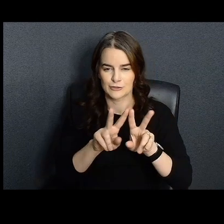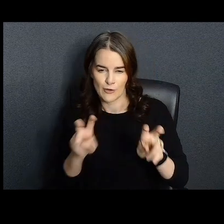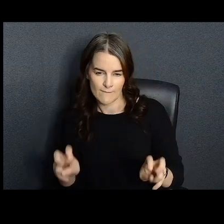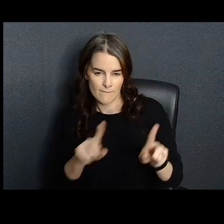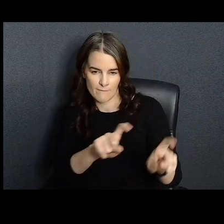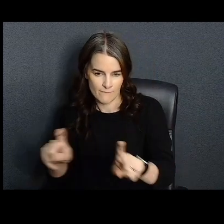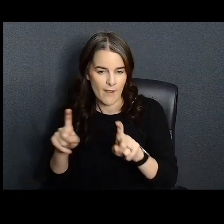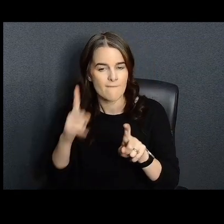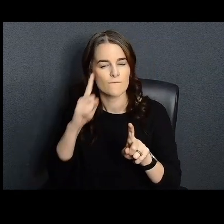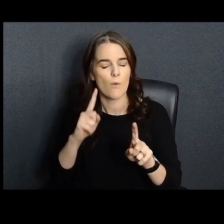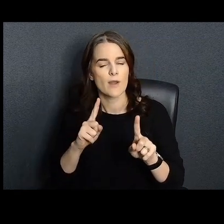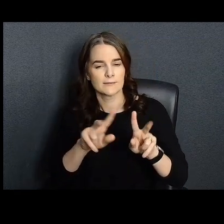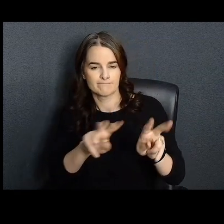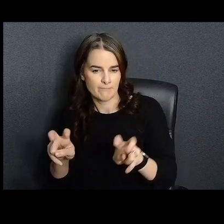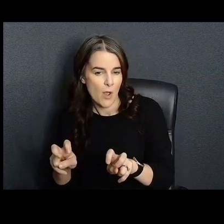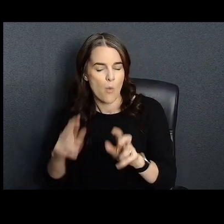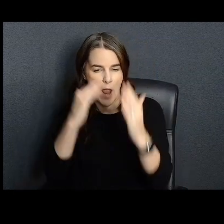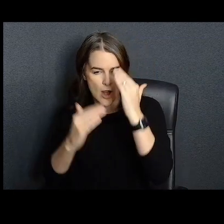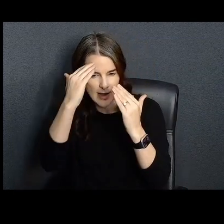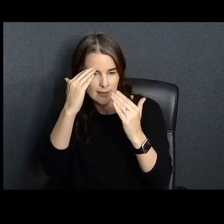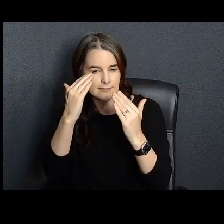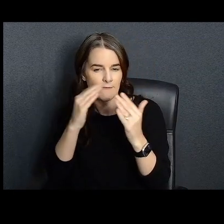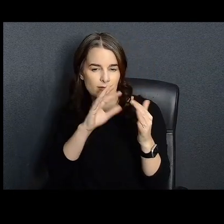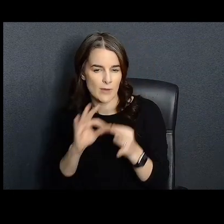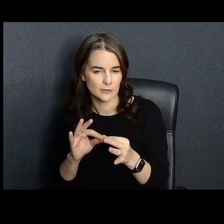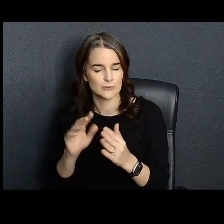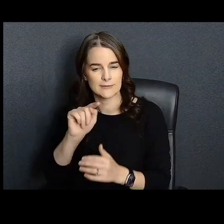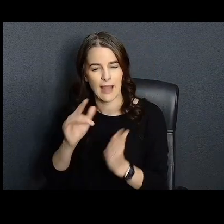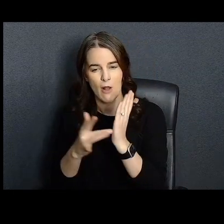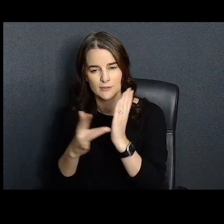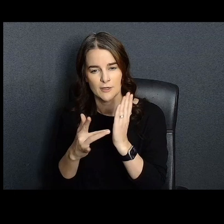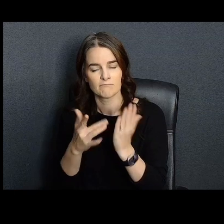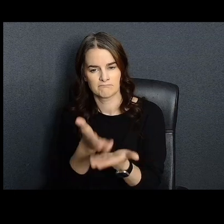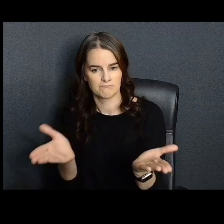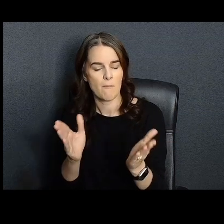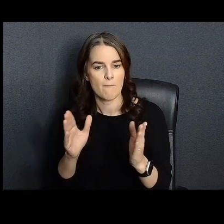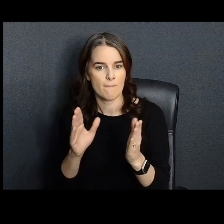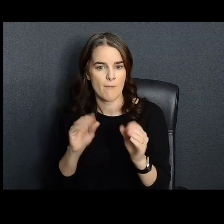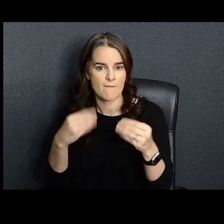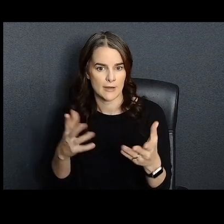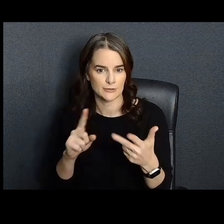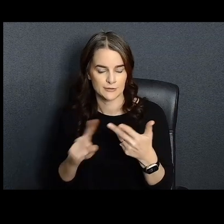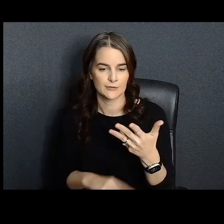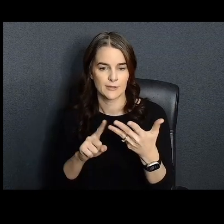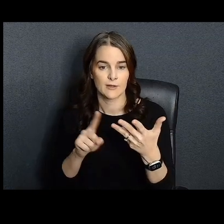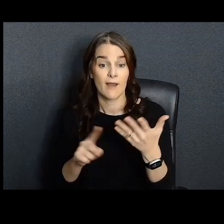and resources among providers, and finally, two technology summits, which will be live events hosted in Philadelphia and Pittsburgh